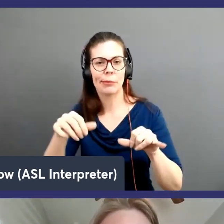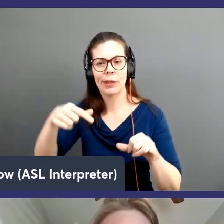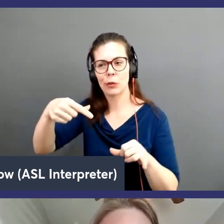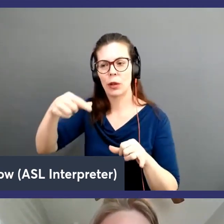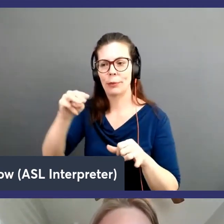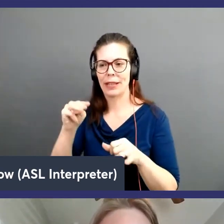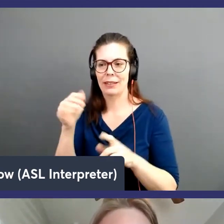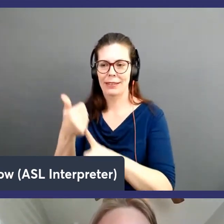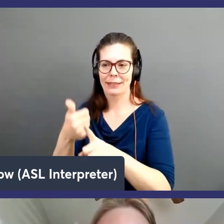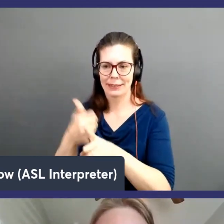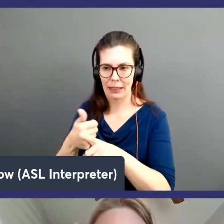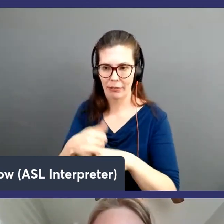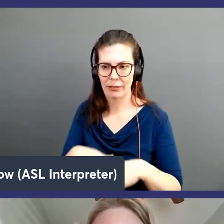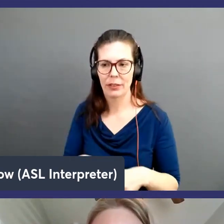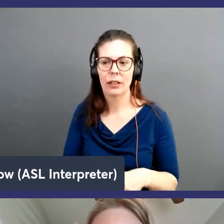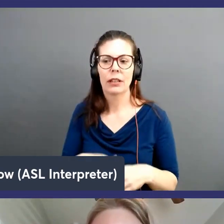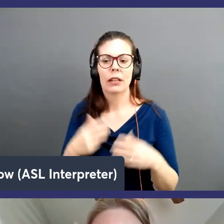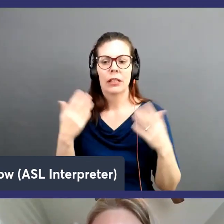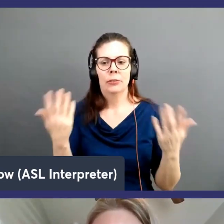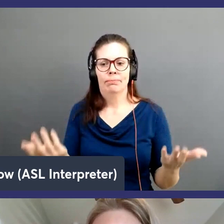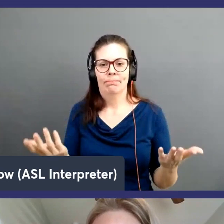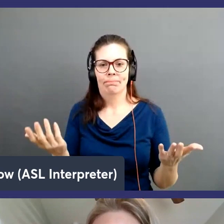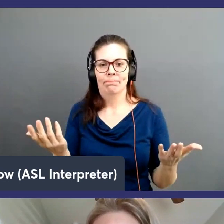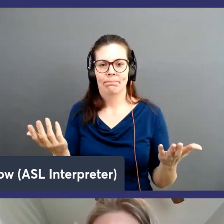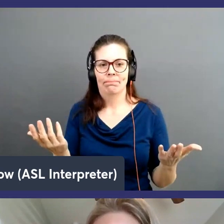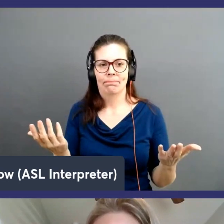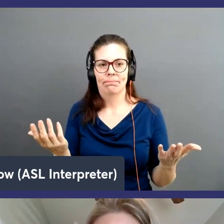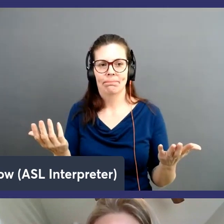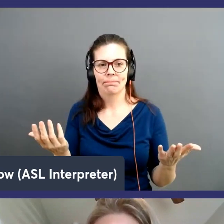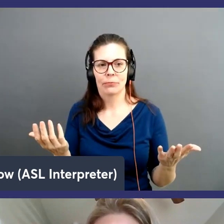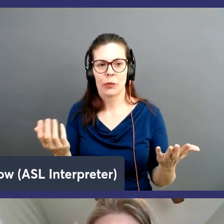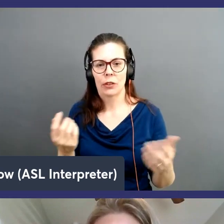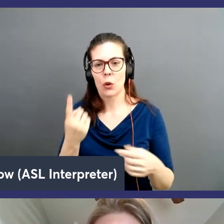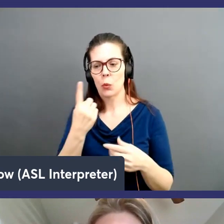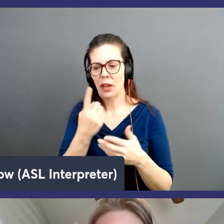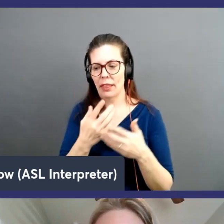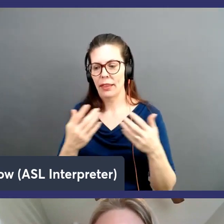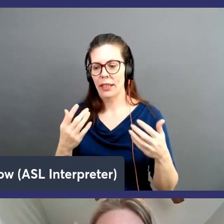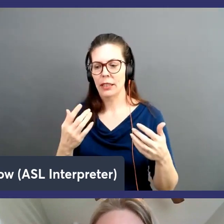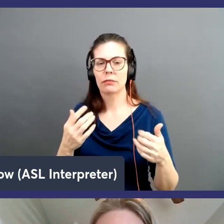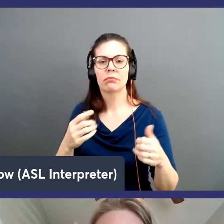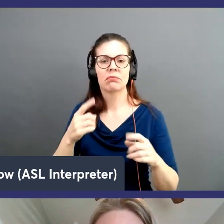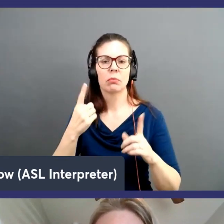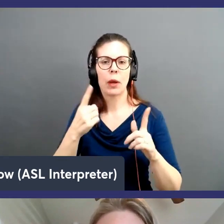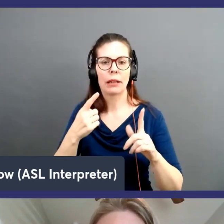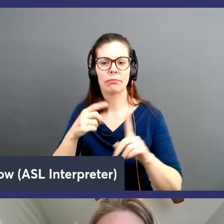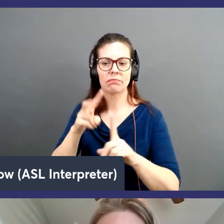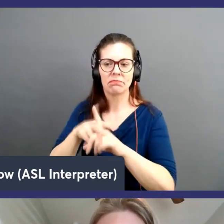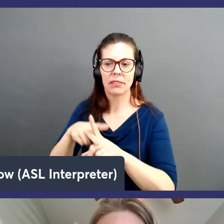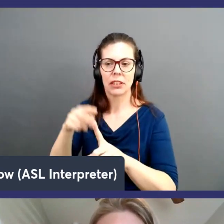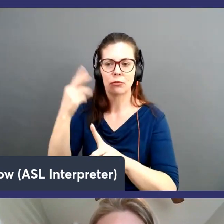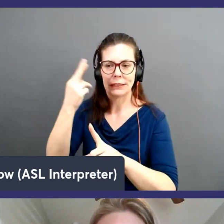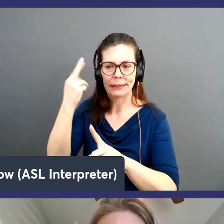And so, one of the major applications that we think